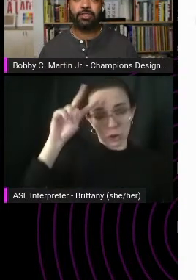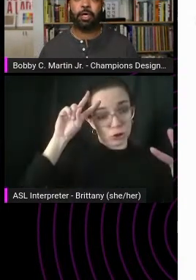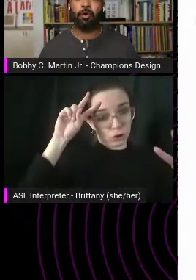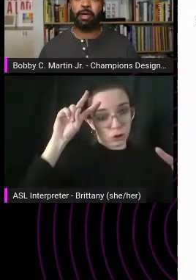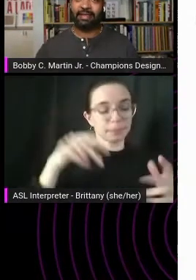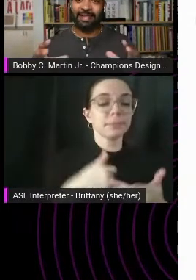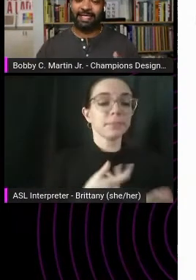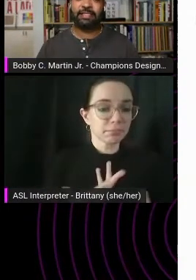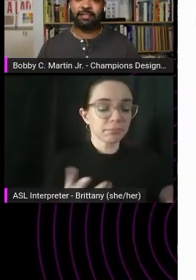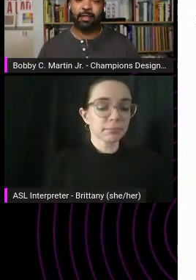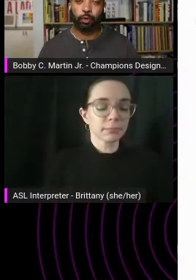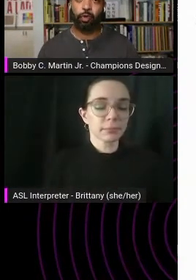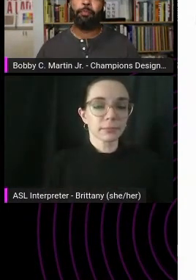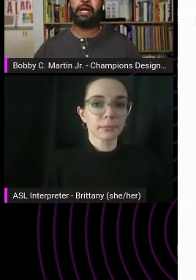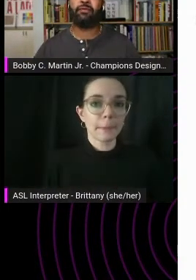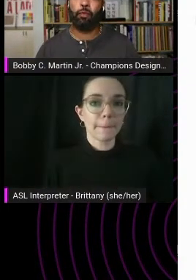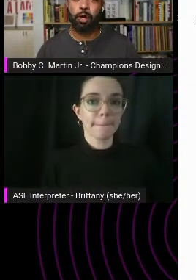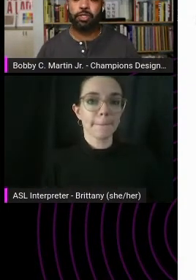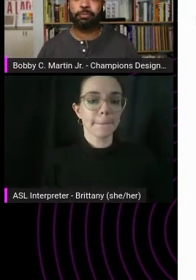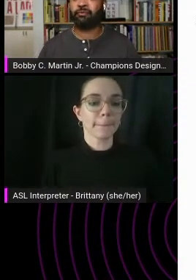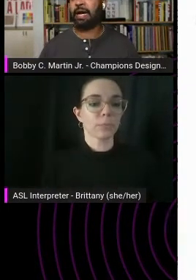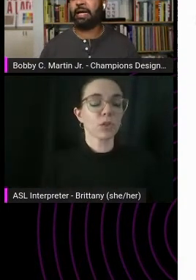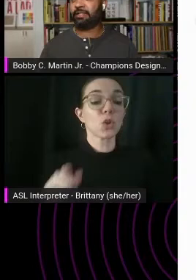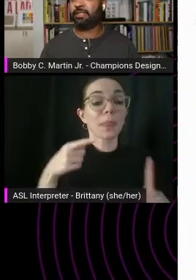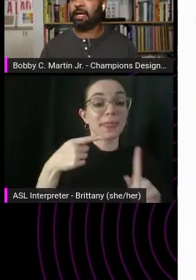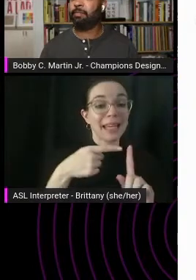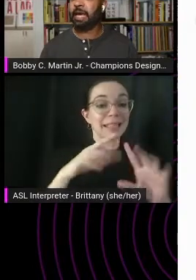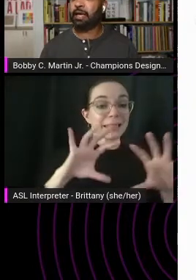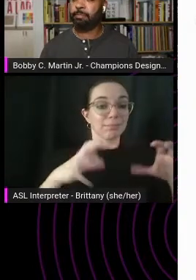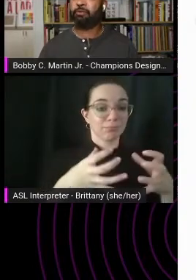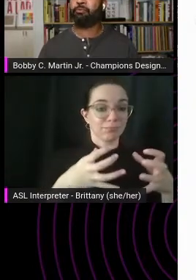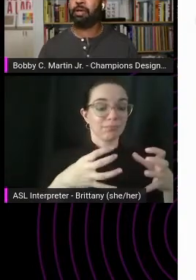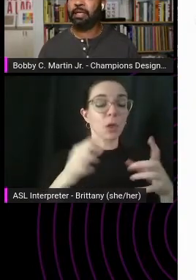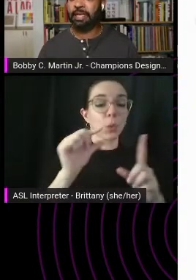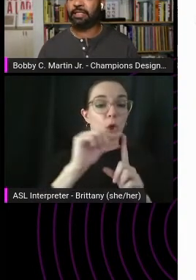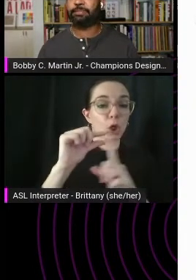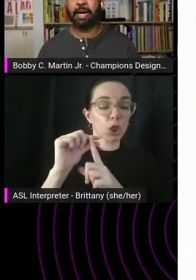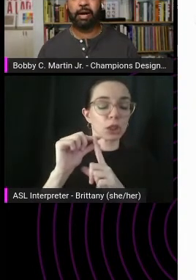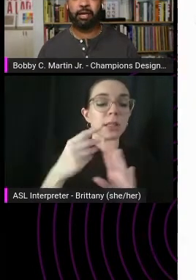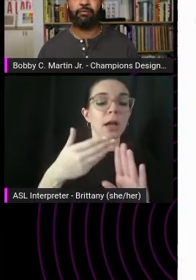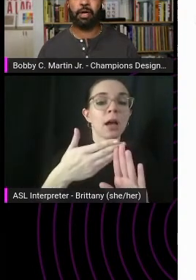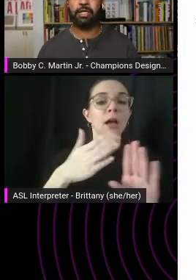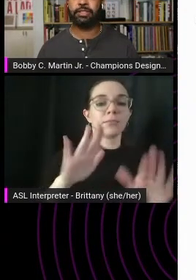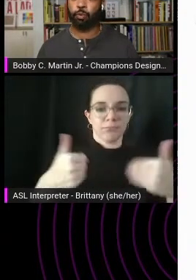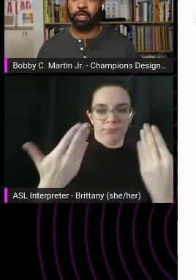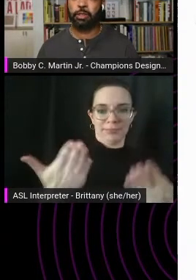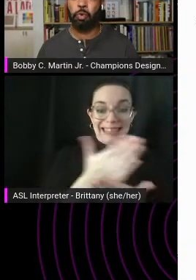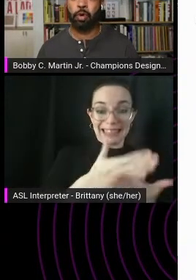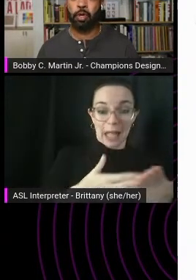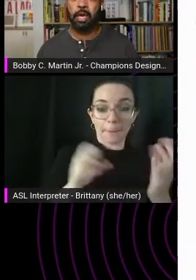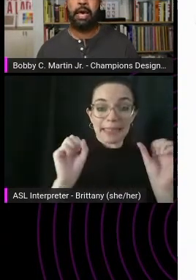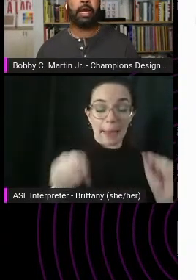And so this grouping of words provided some that could be really inspiring for us to work toward.